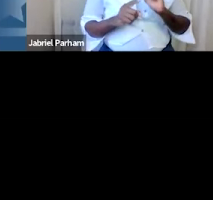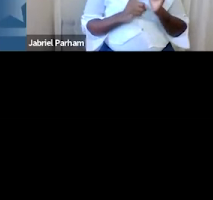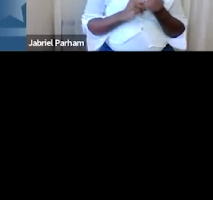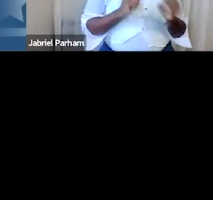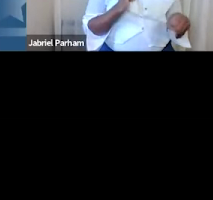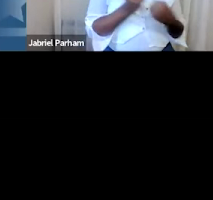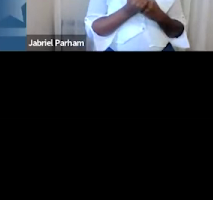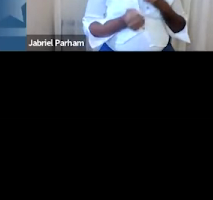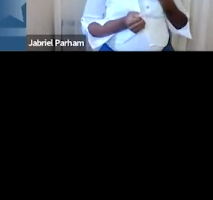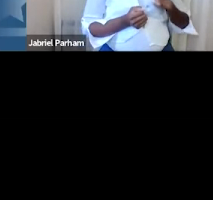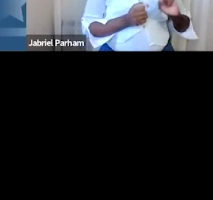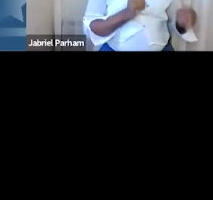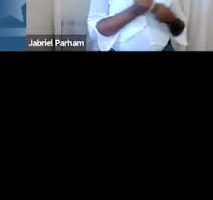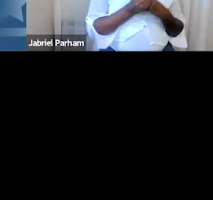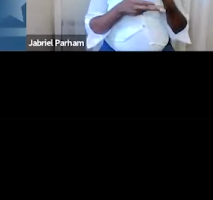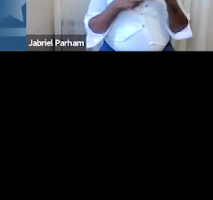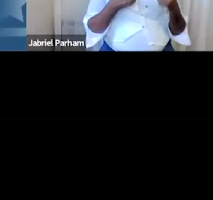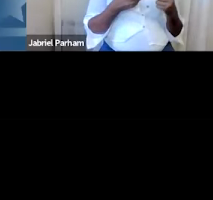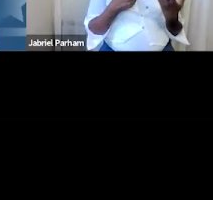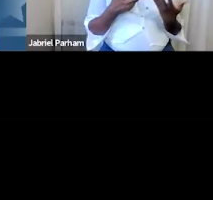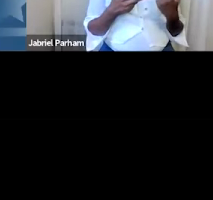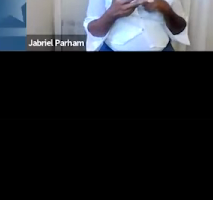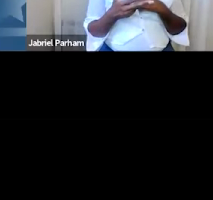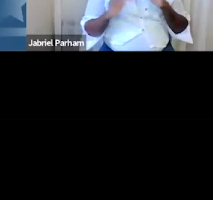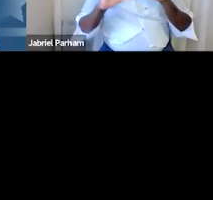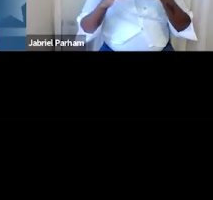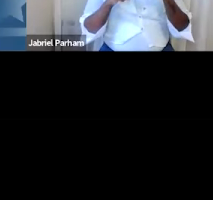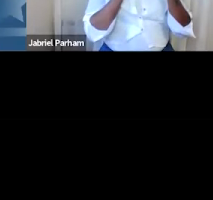and transitional supports. So we categorize ongoing supports